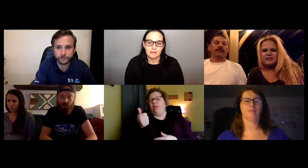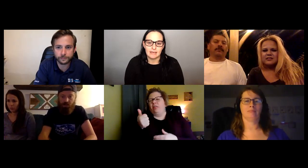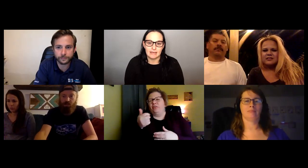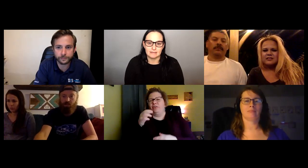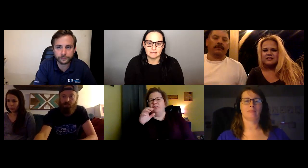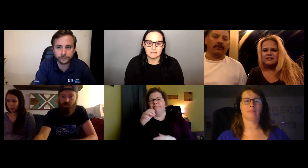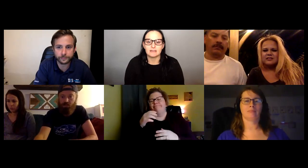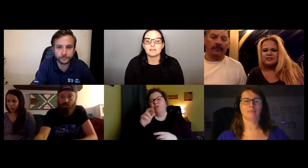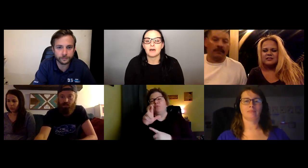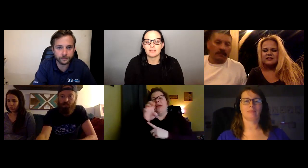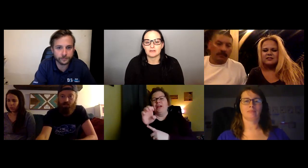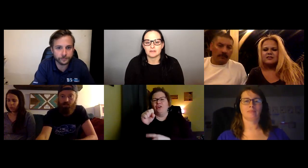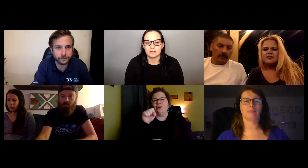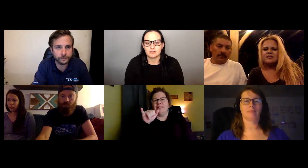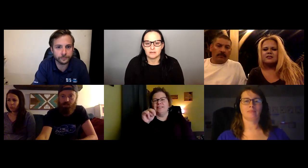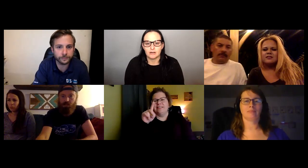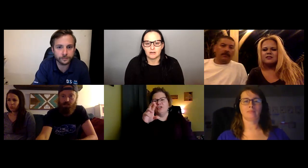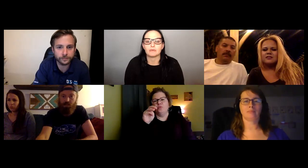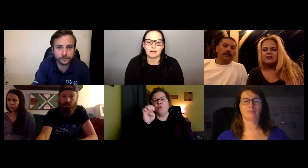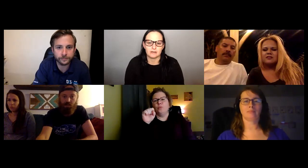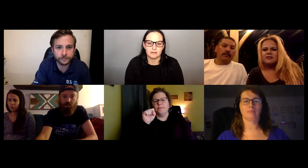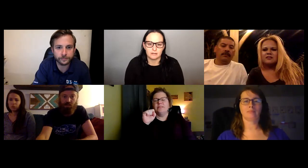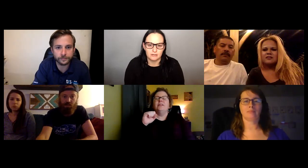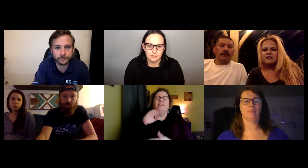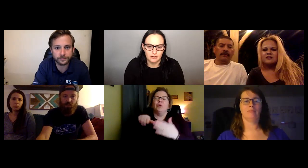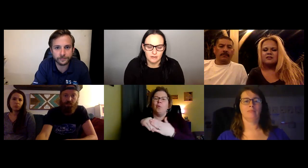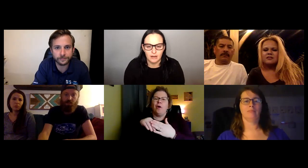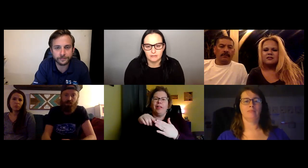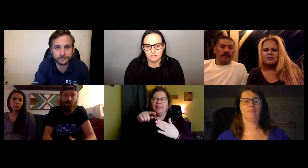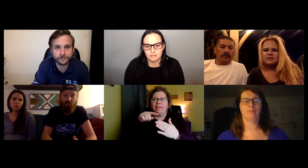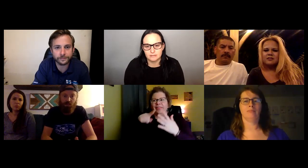and some other rare